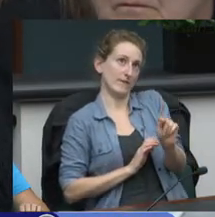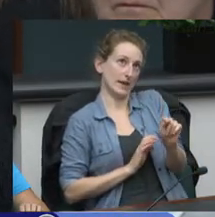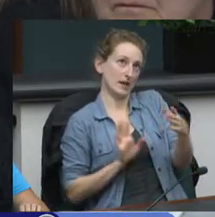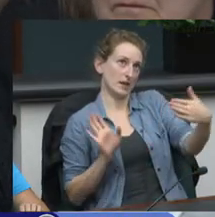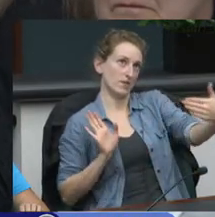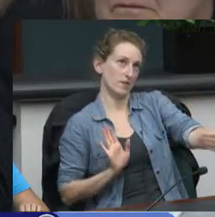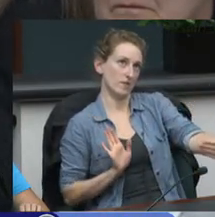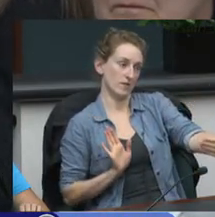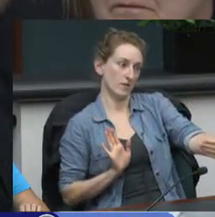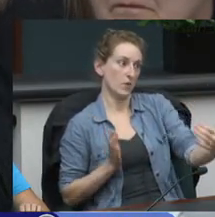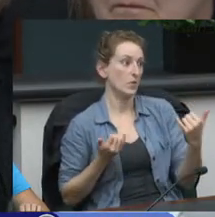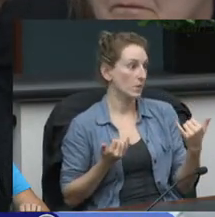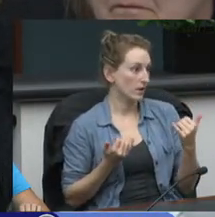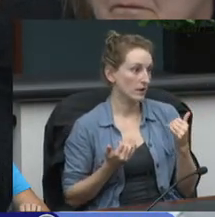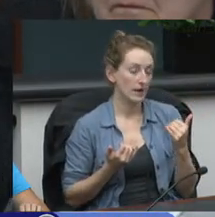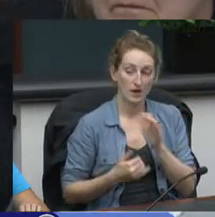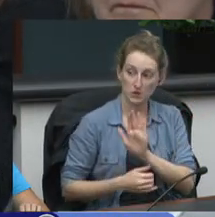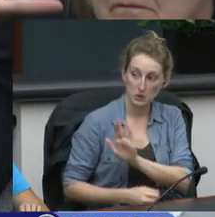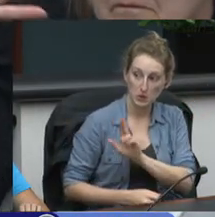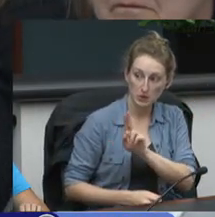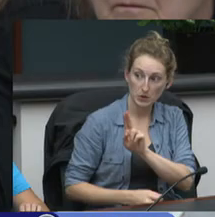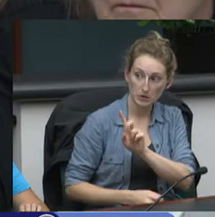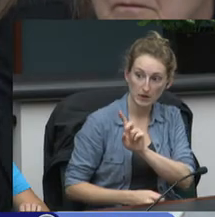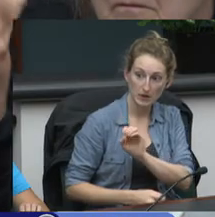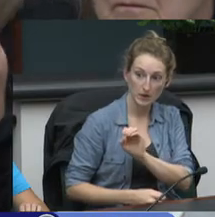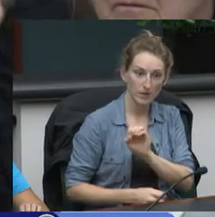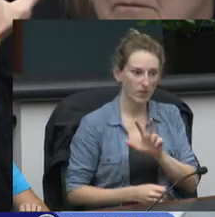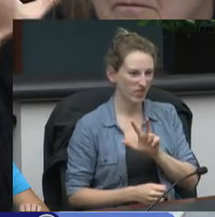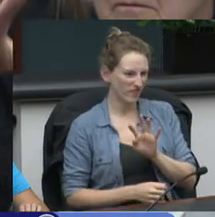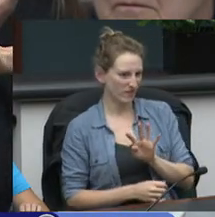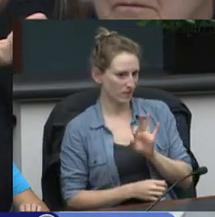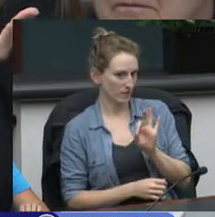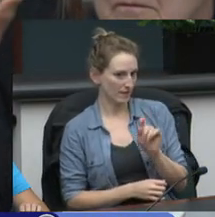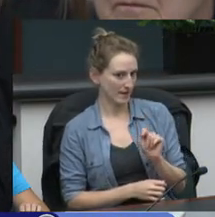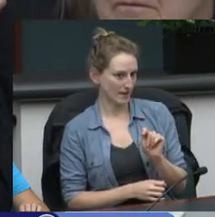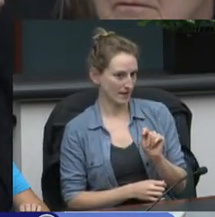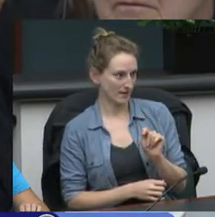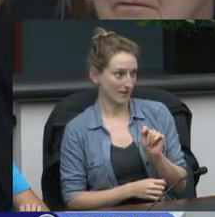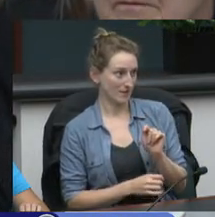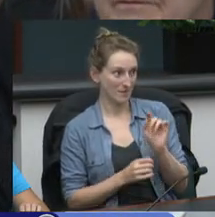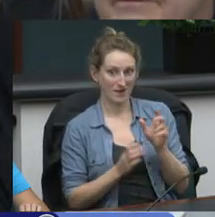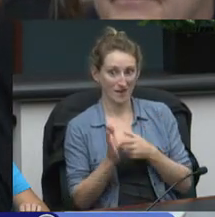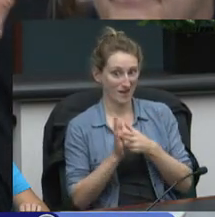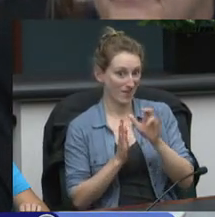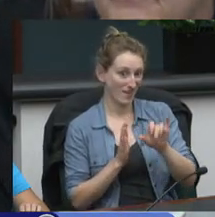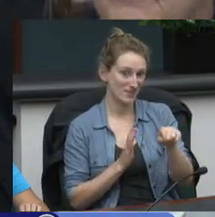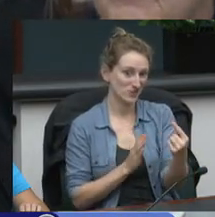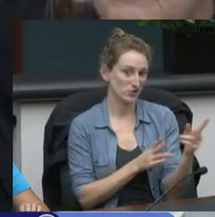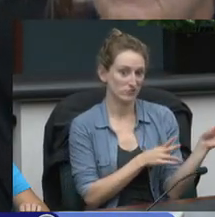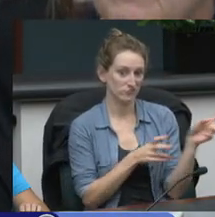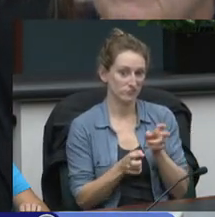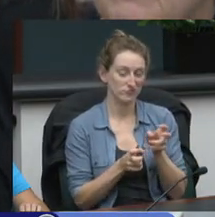feet so it's just taking that from the previous you do and I think if we don't want to disallow them we could at least look at